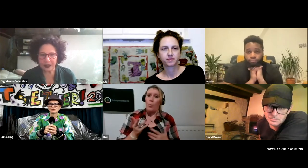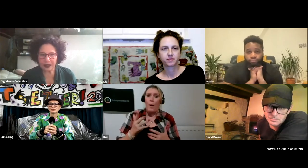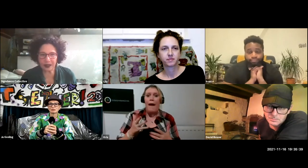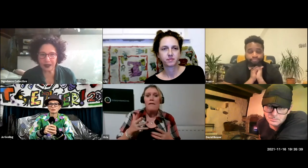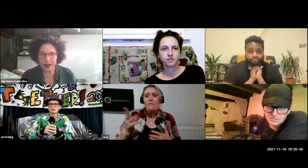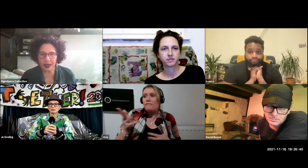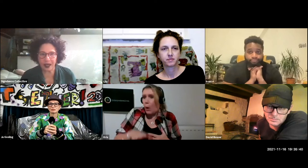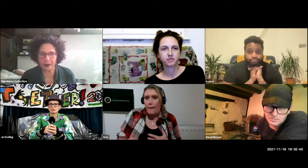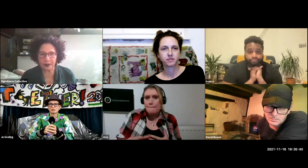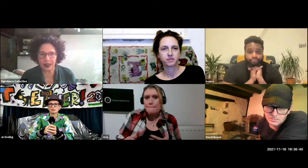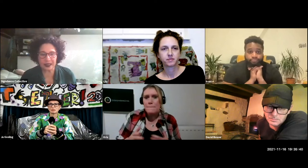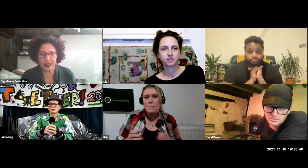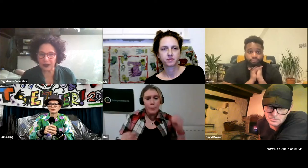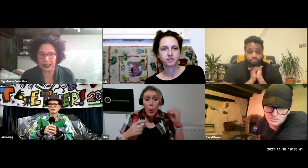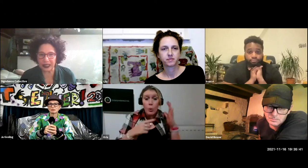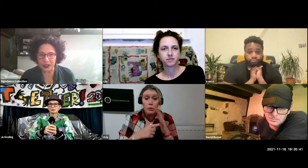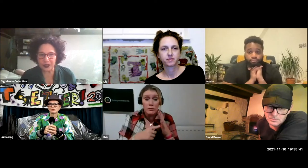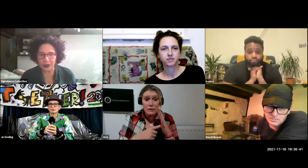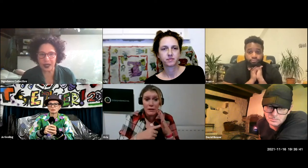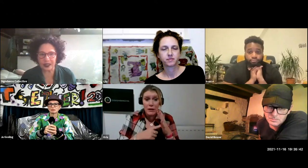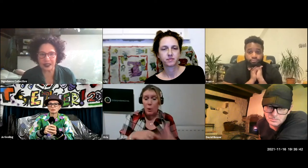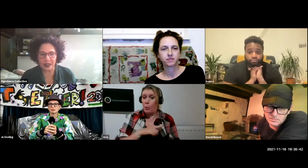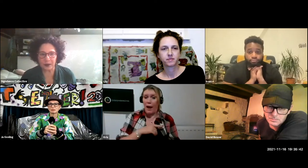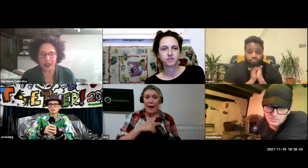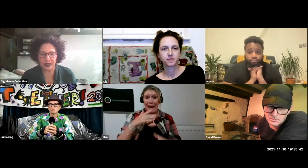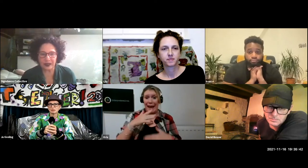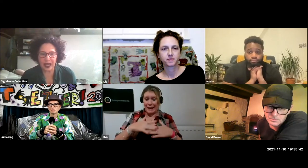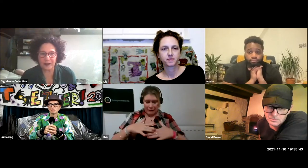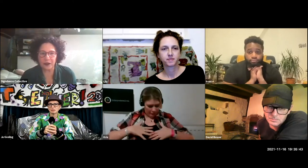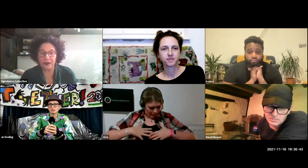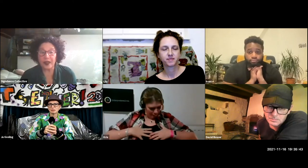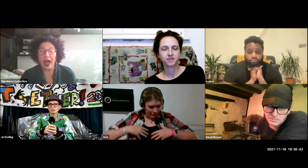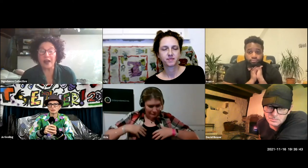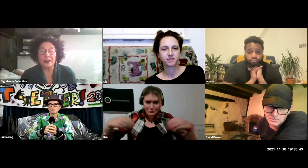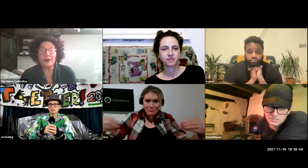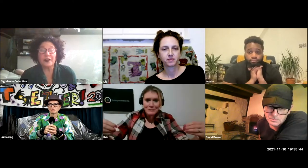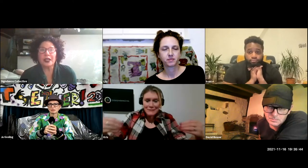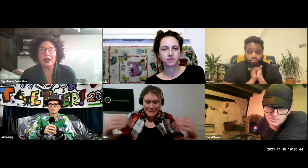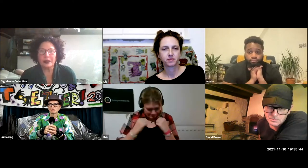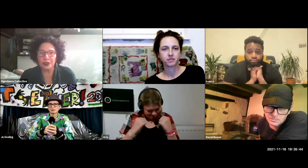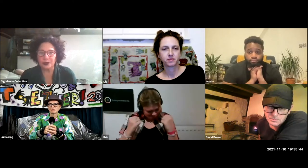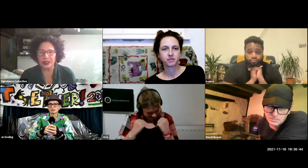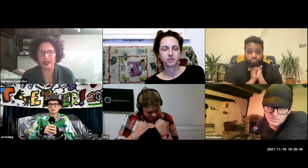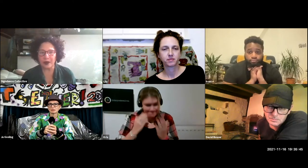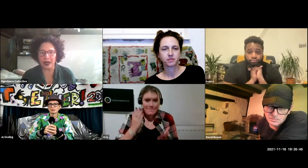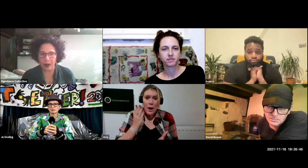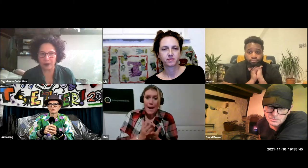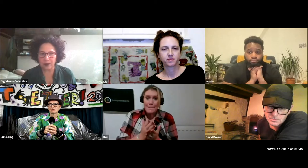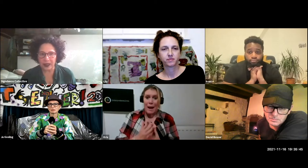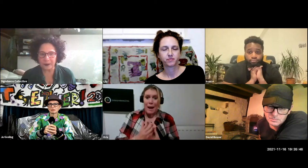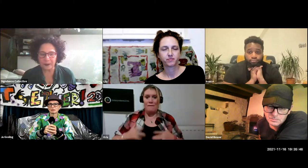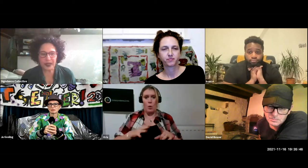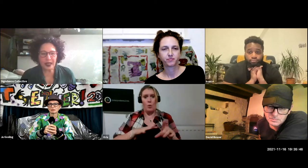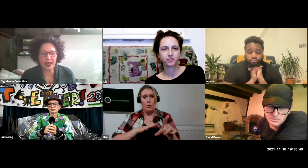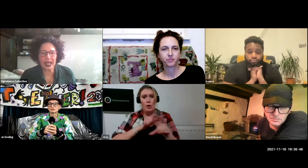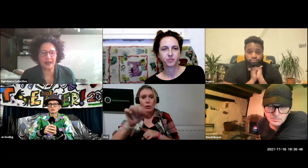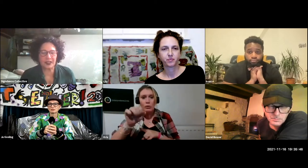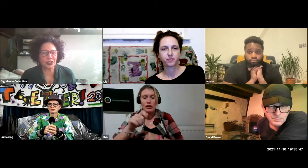together. Then David is the Narrator, the snake is the, the serpent is the Narrator. Because you have a central